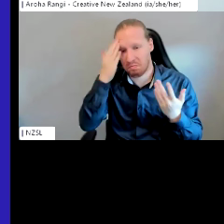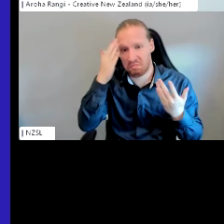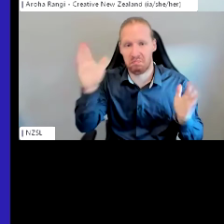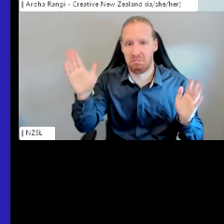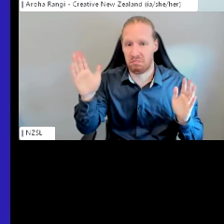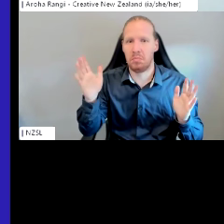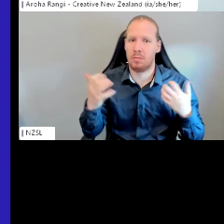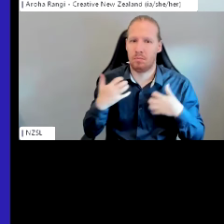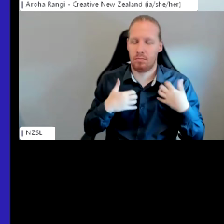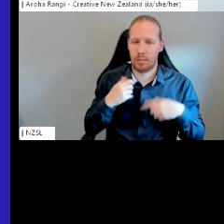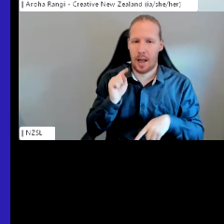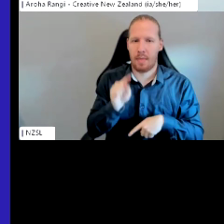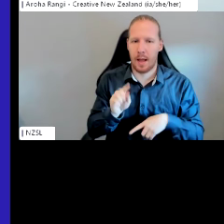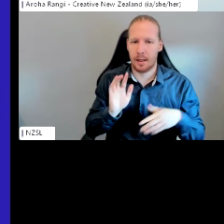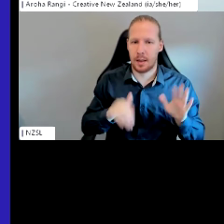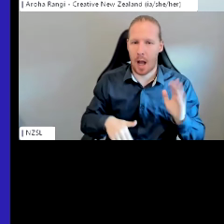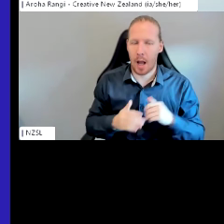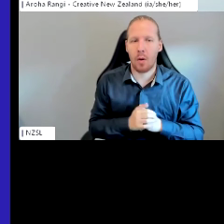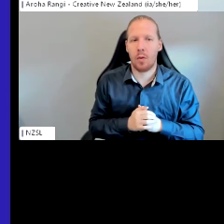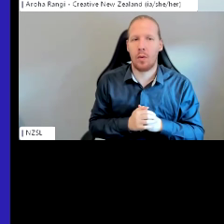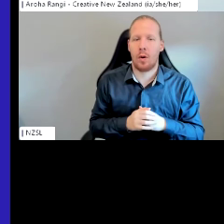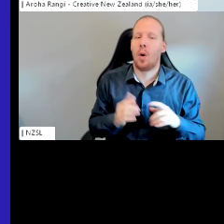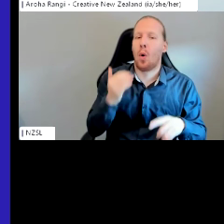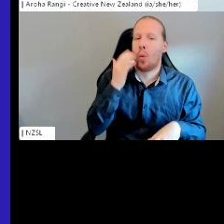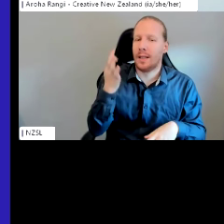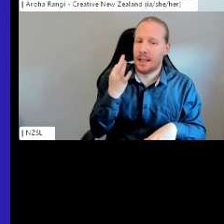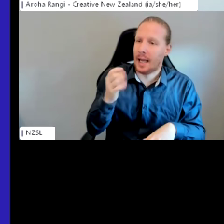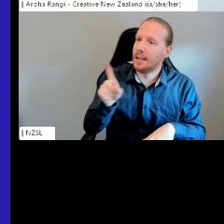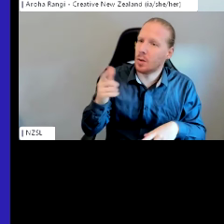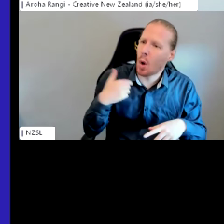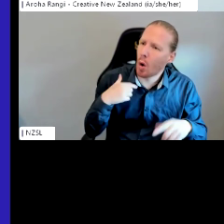welcoming people in. You're asking, "Have you been before? Have you seen our new thing?" You know,